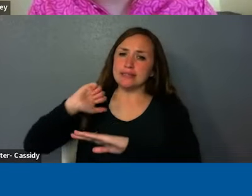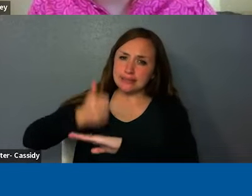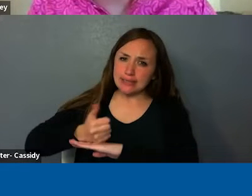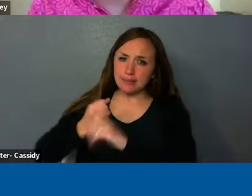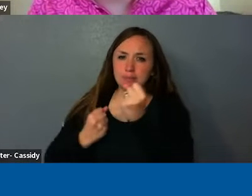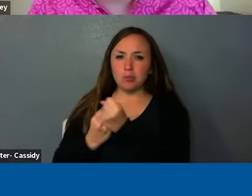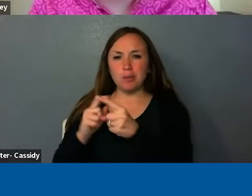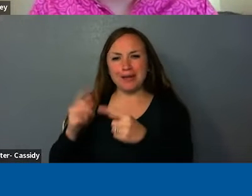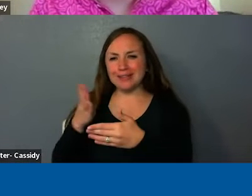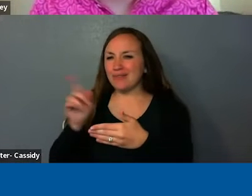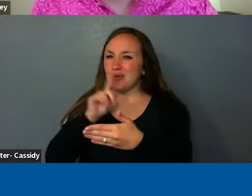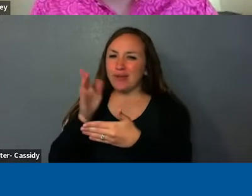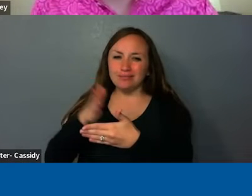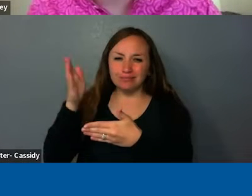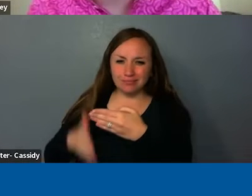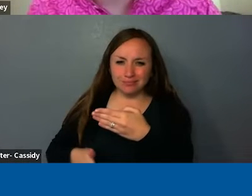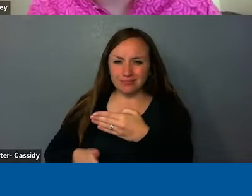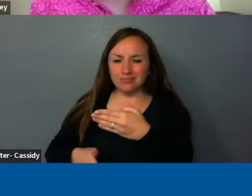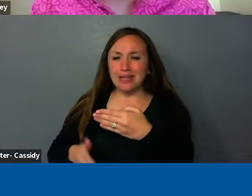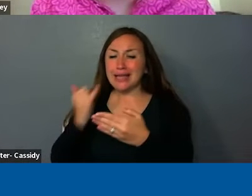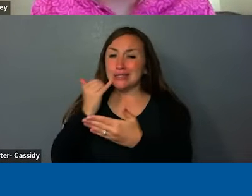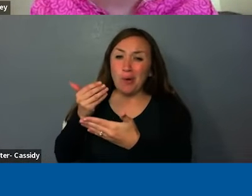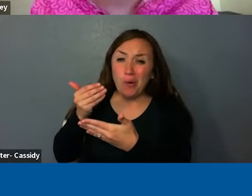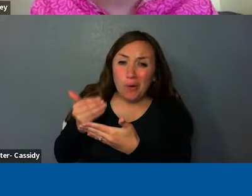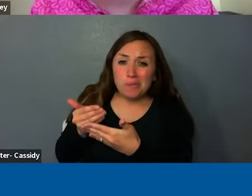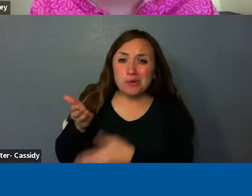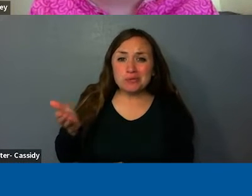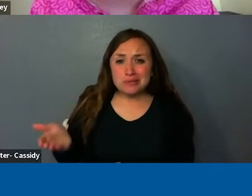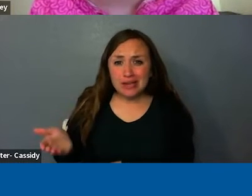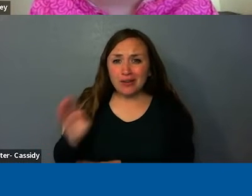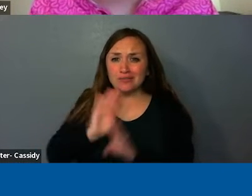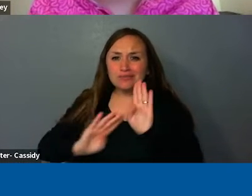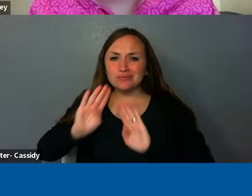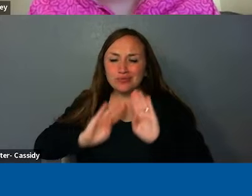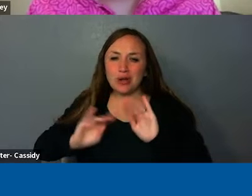If you really dig in there, it's almost there and that's kind of frustrating, but more on that in a sec.